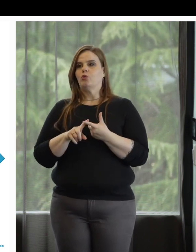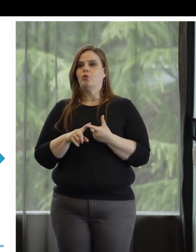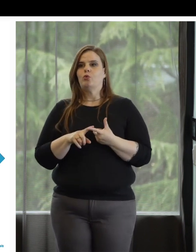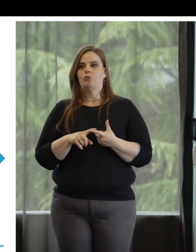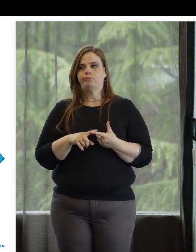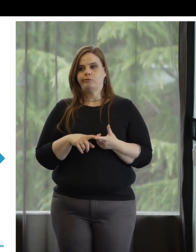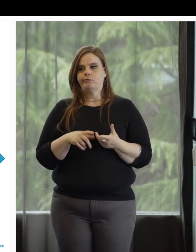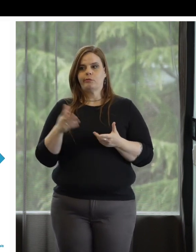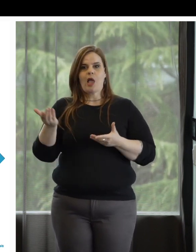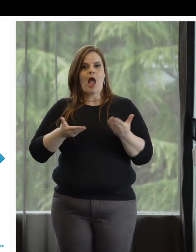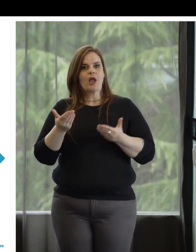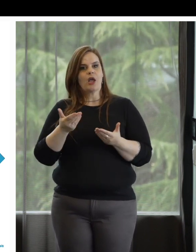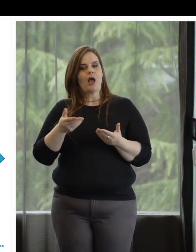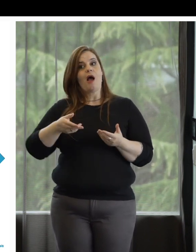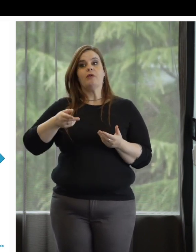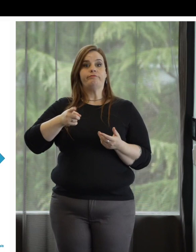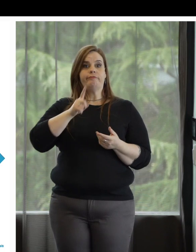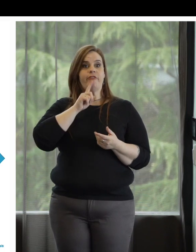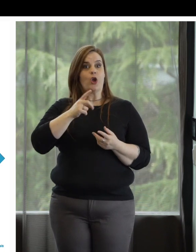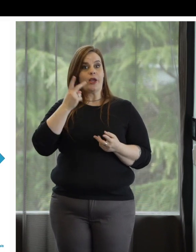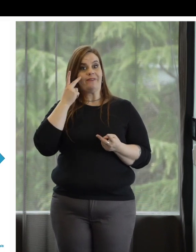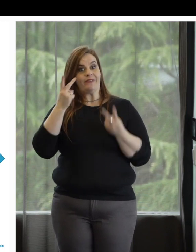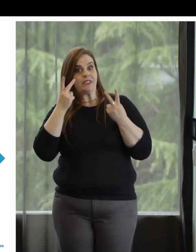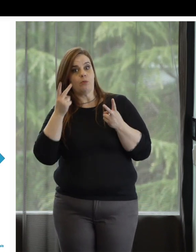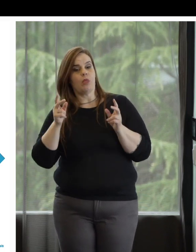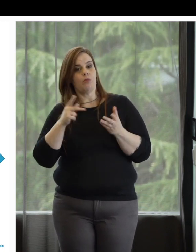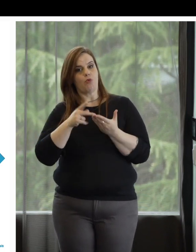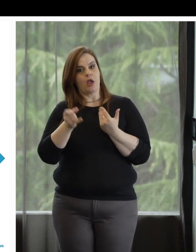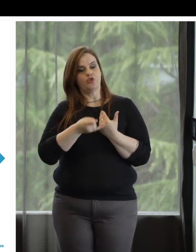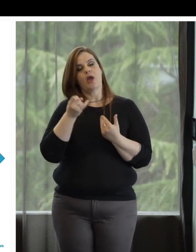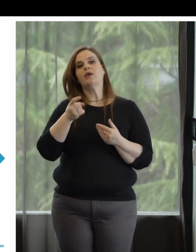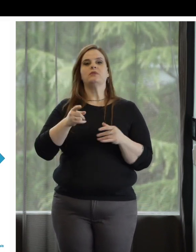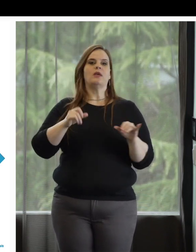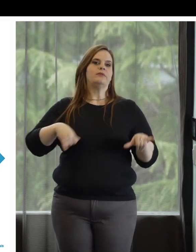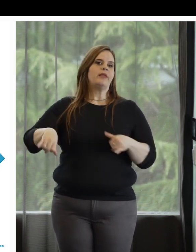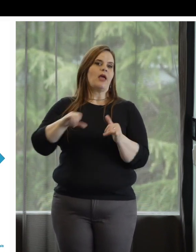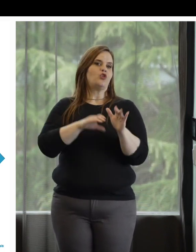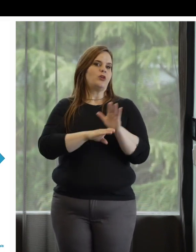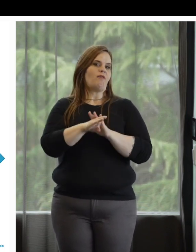visible projects, to standard developers to end users, to --